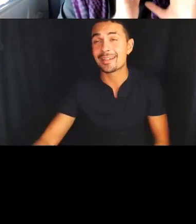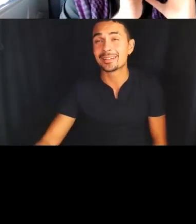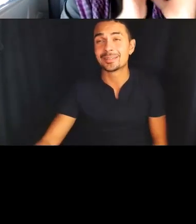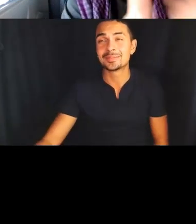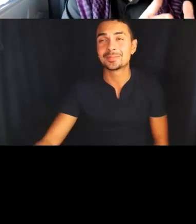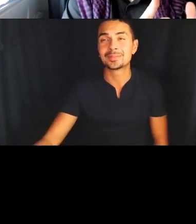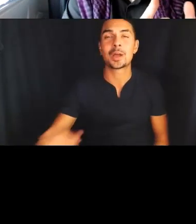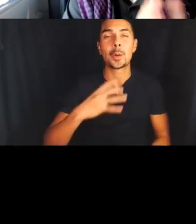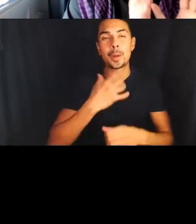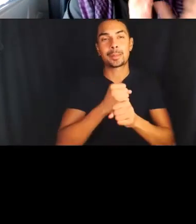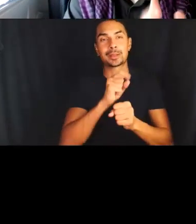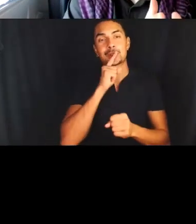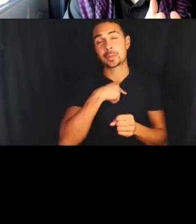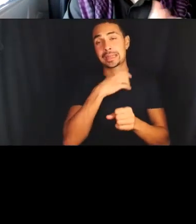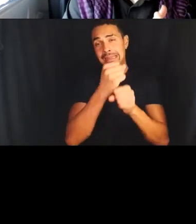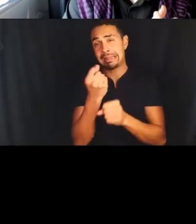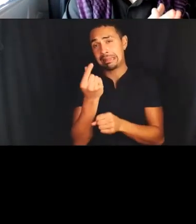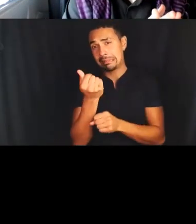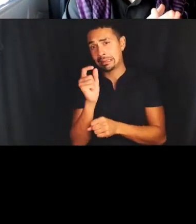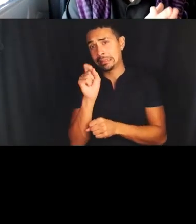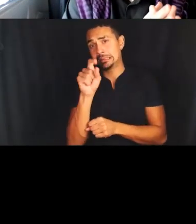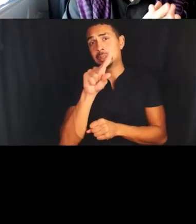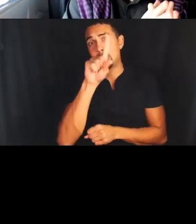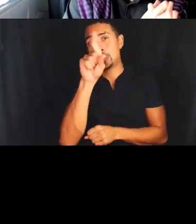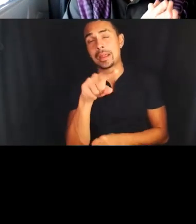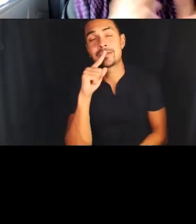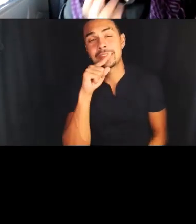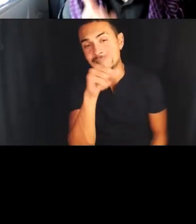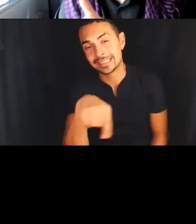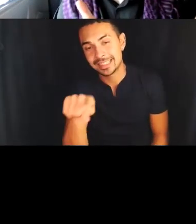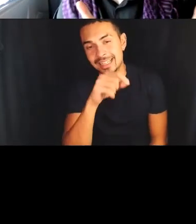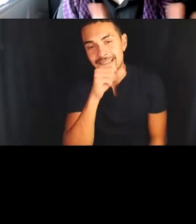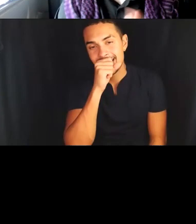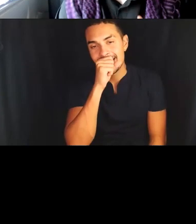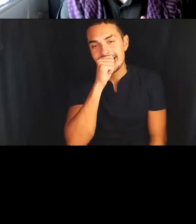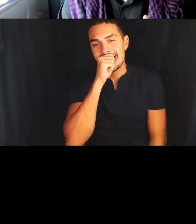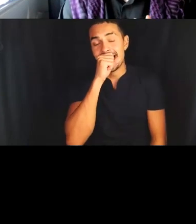another little question for folks, which is really a big question.